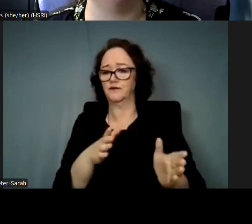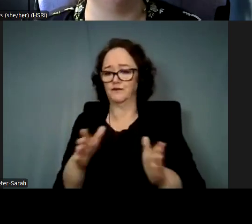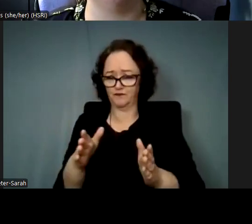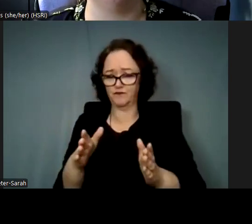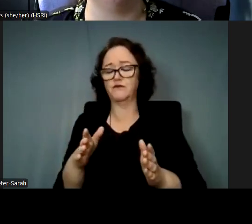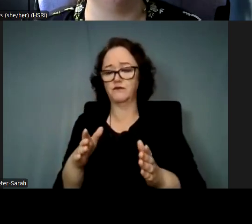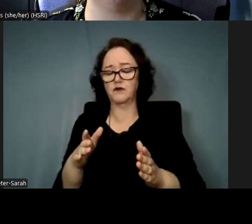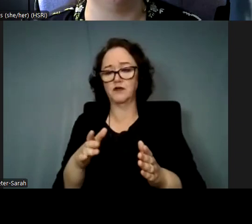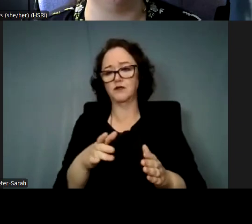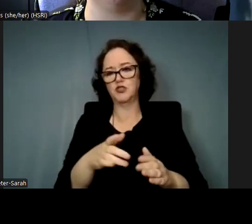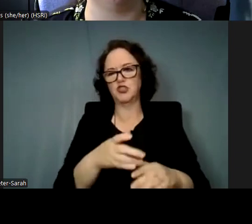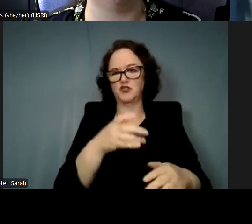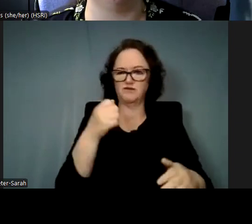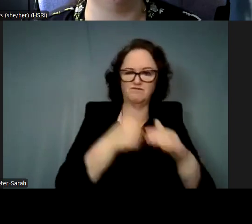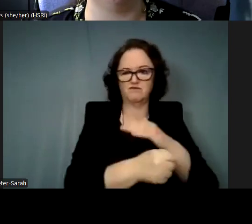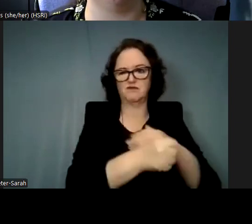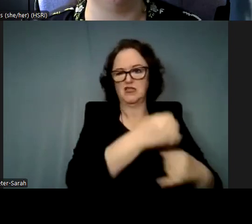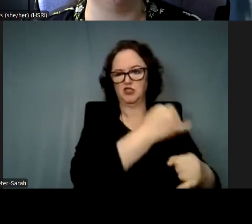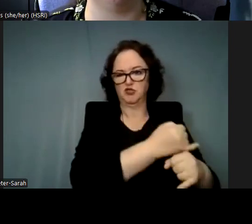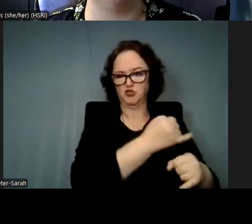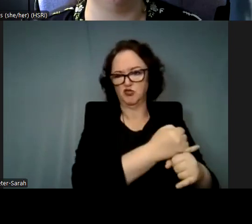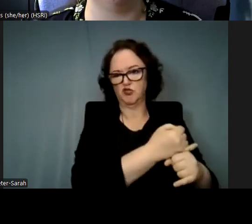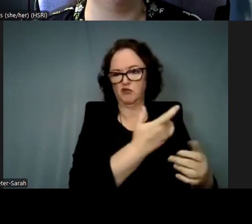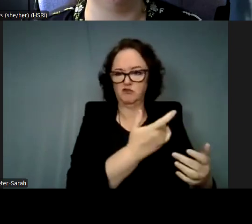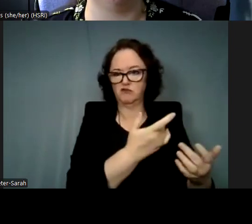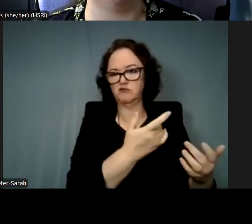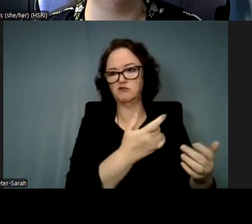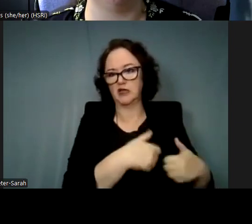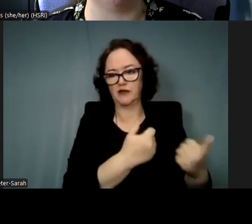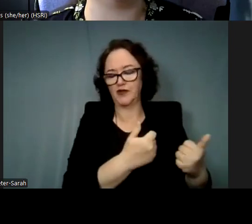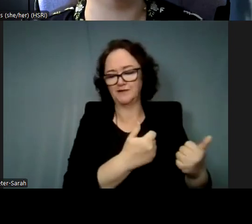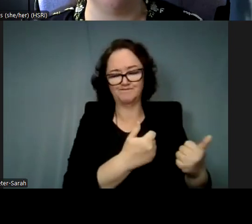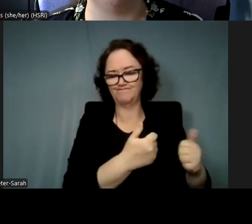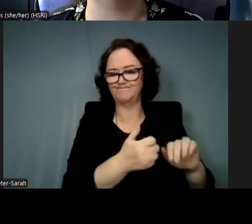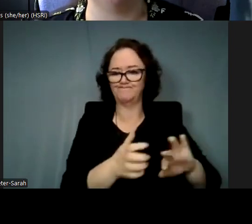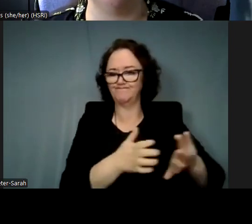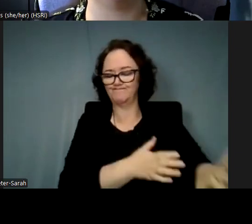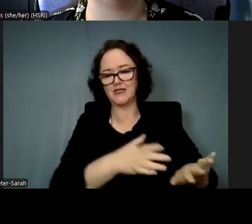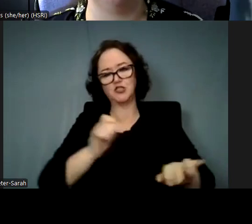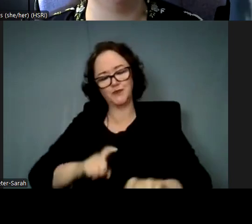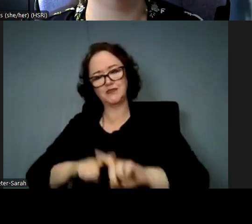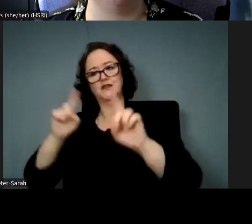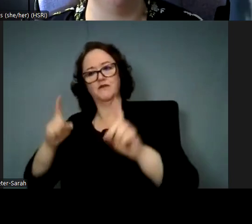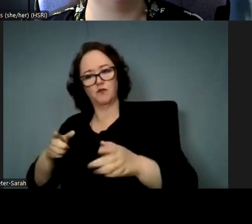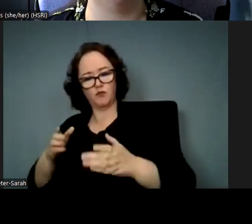everything you need to live in the community, and not just exist, right? It should be covering everything you need to